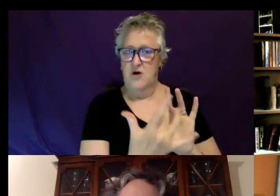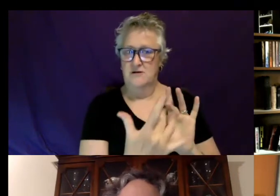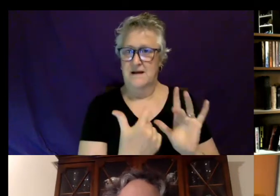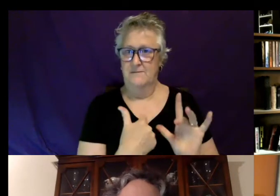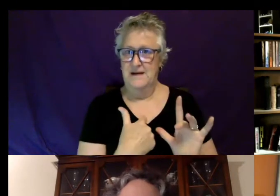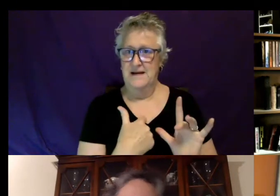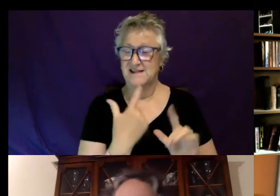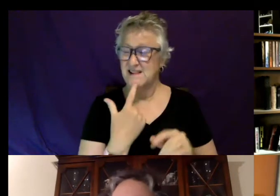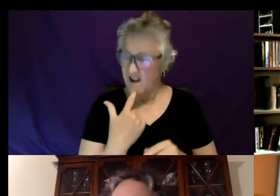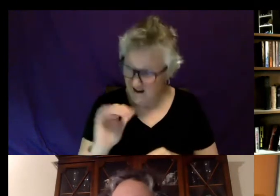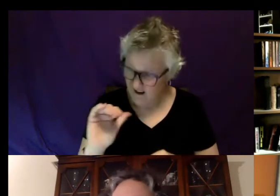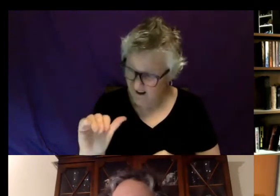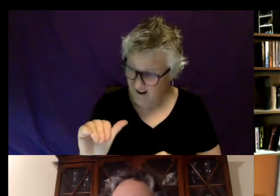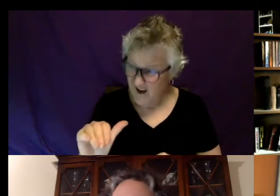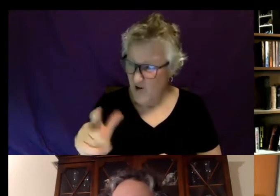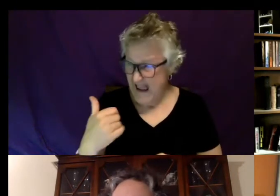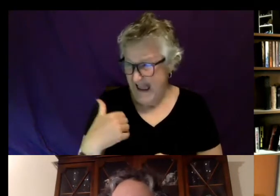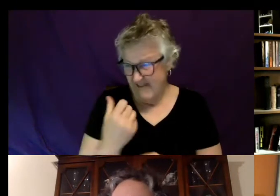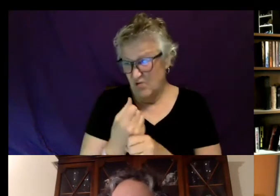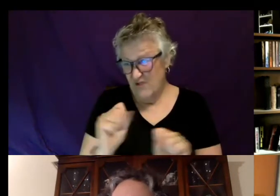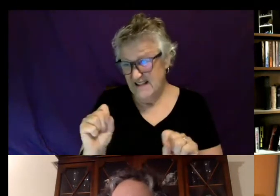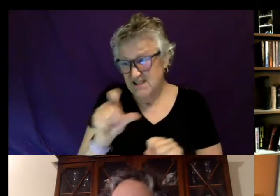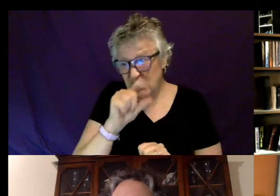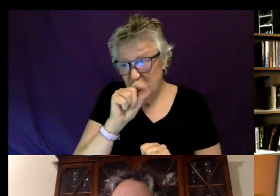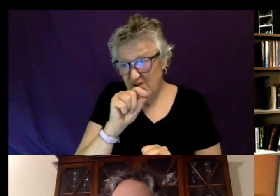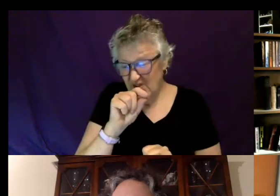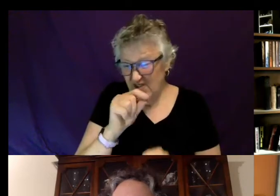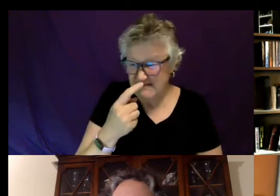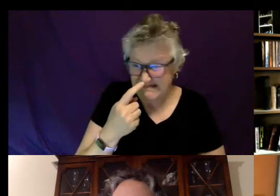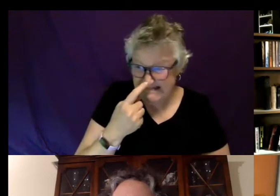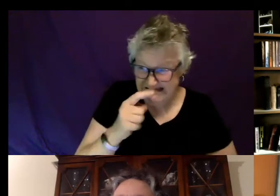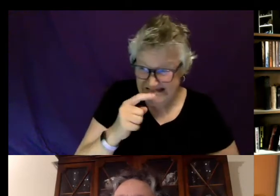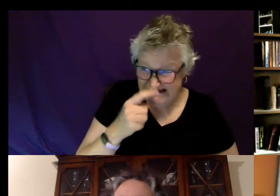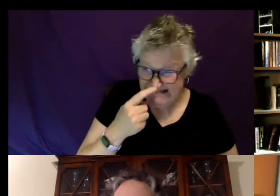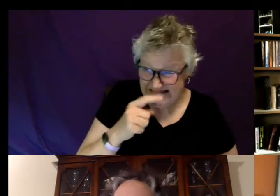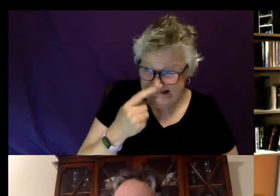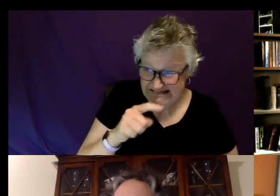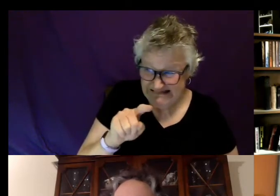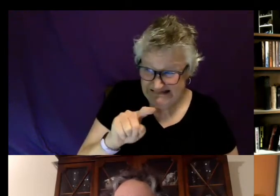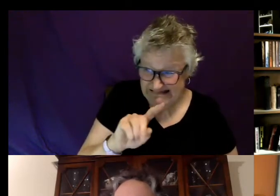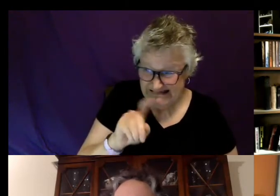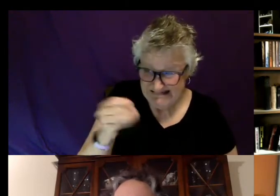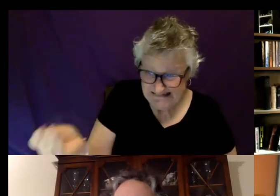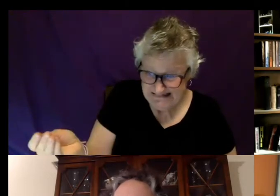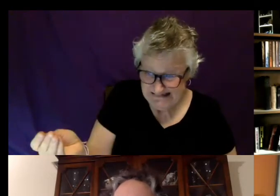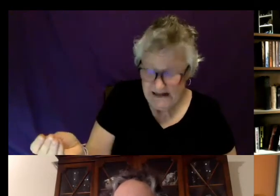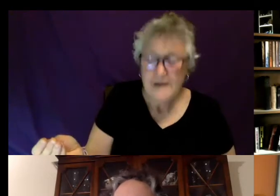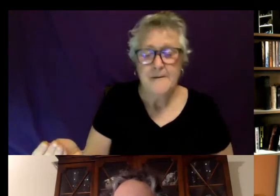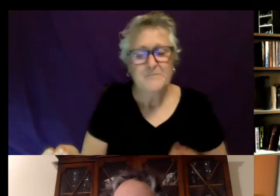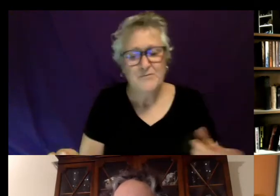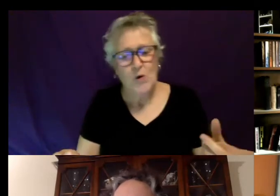And we've had her now in the house for about uh, four years, and uh she's kind of a bathing bird.